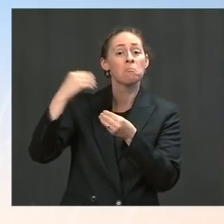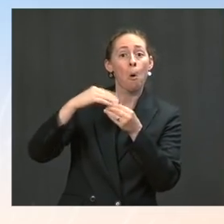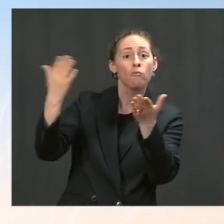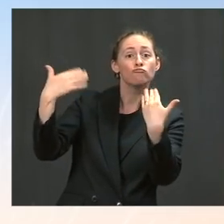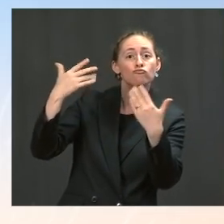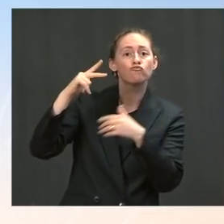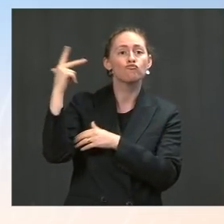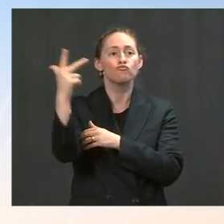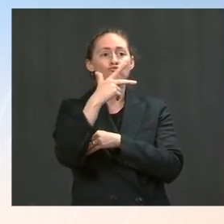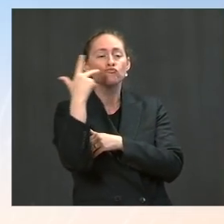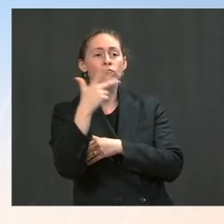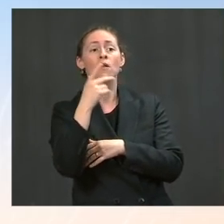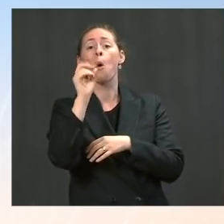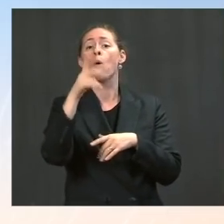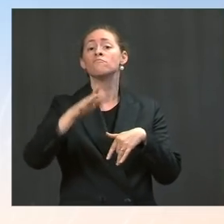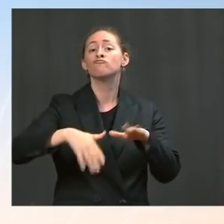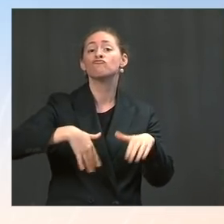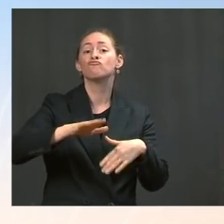at their workplace or in schools.